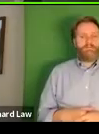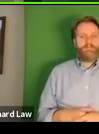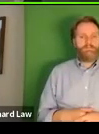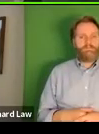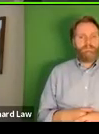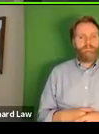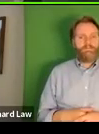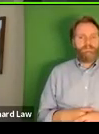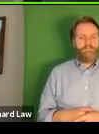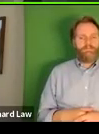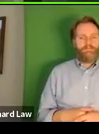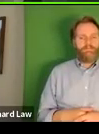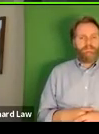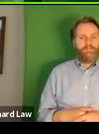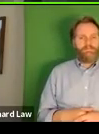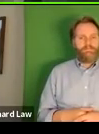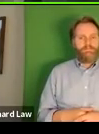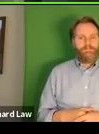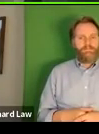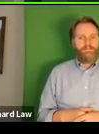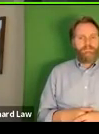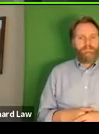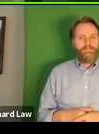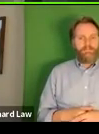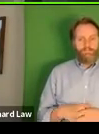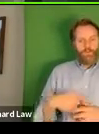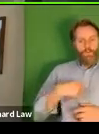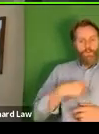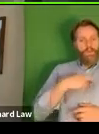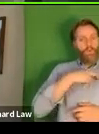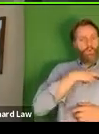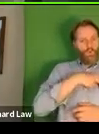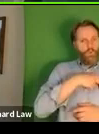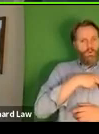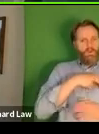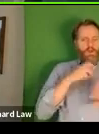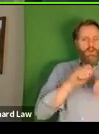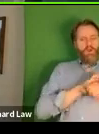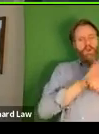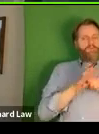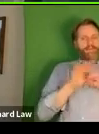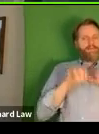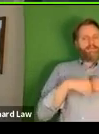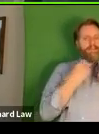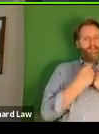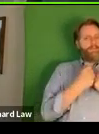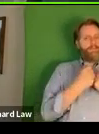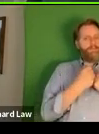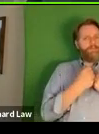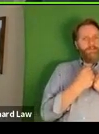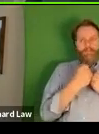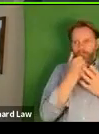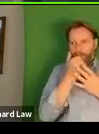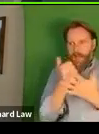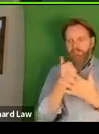import from the PCS Covid19 team you know I think we've got the